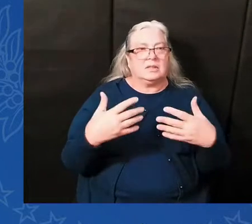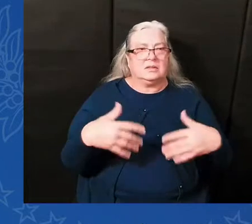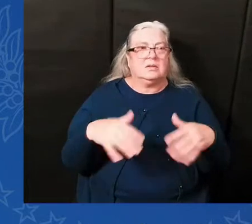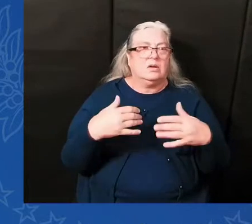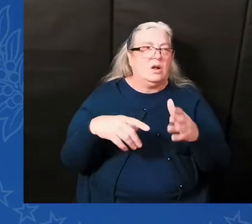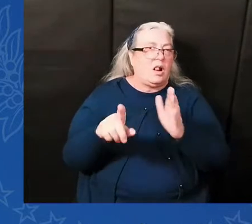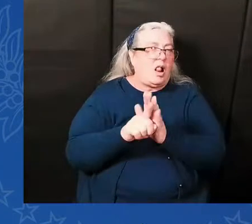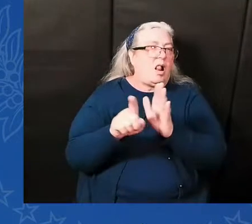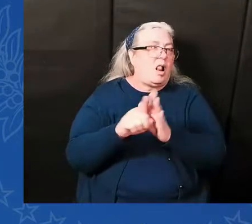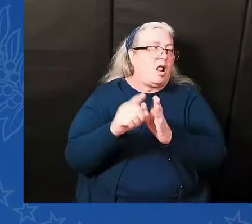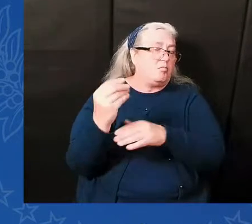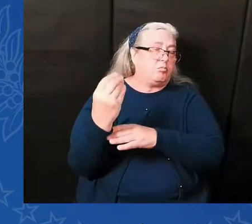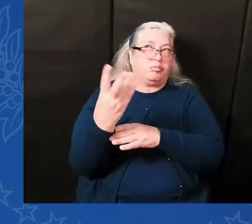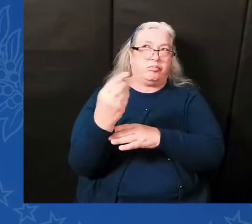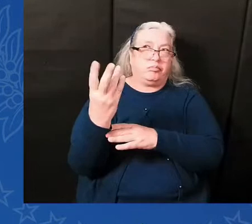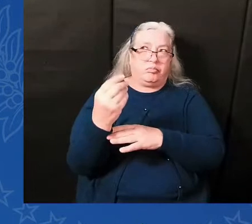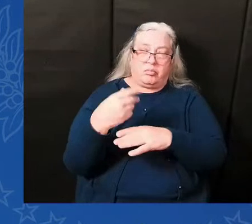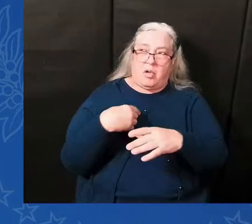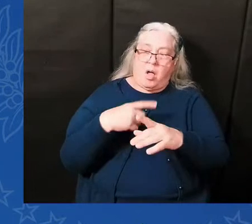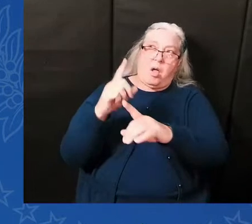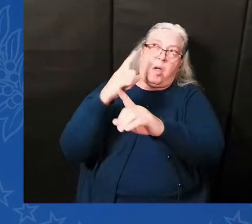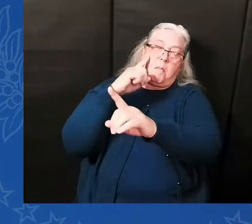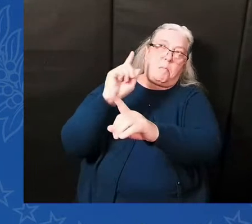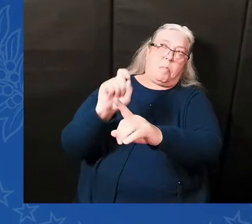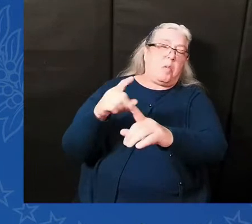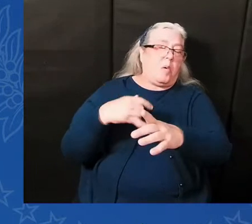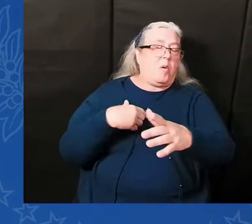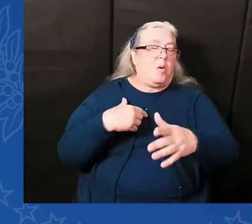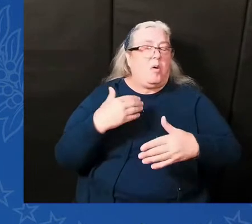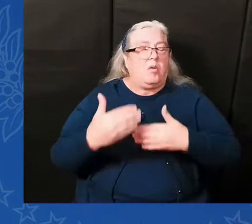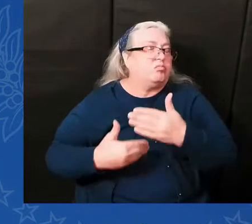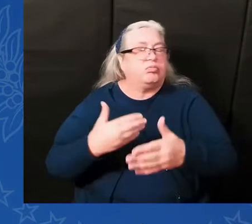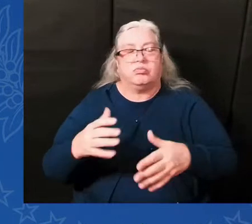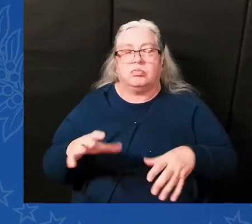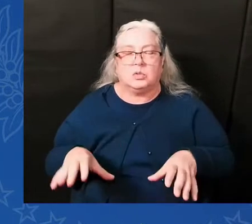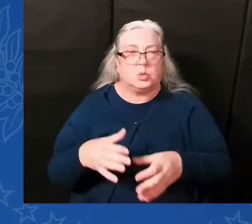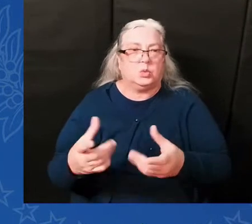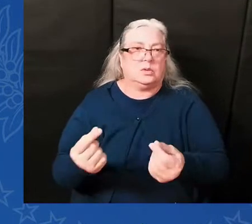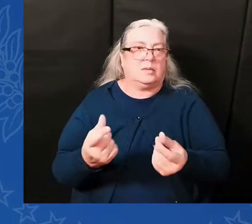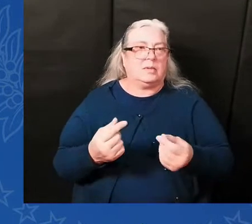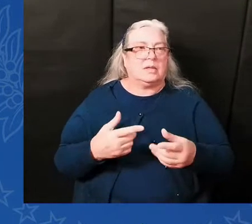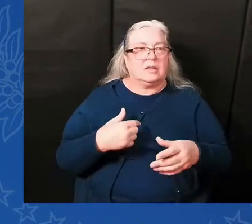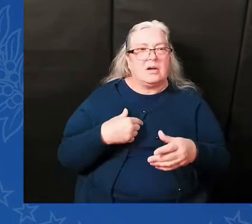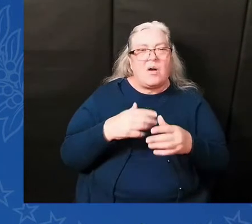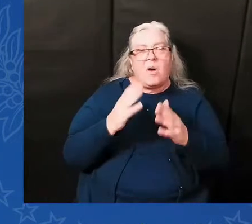pray to God they don't get that phone call. You sacrifice every day -- they sacrifice every day along with you.